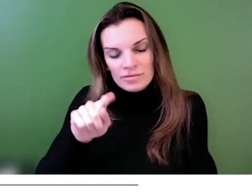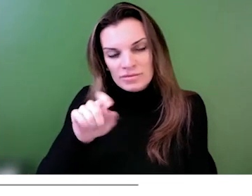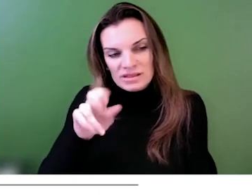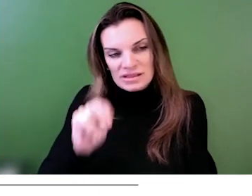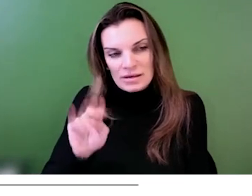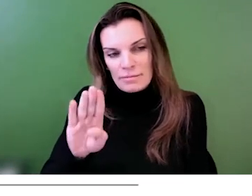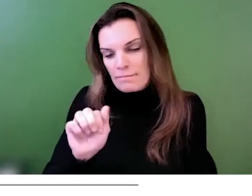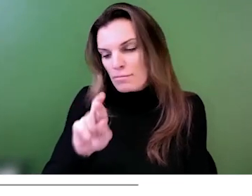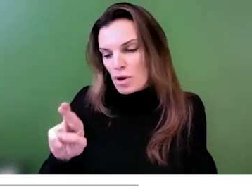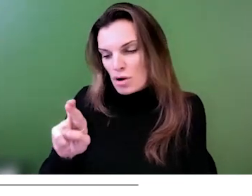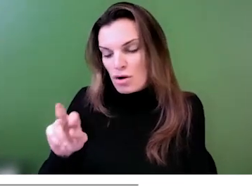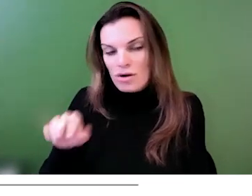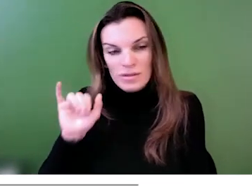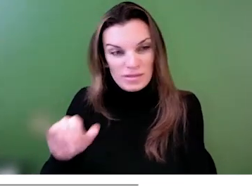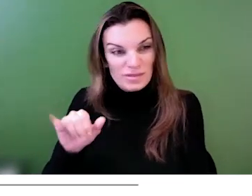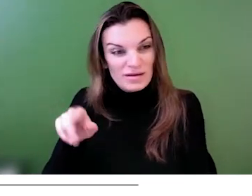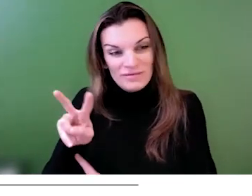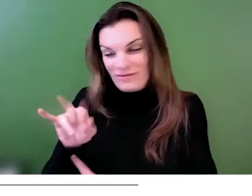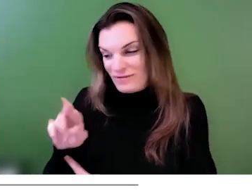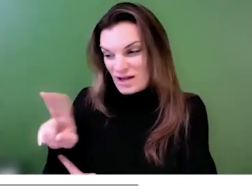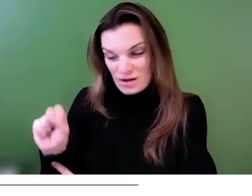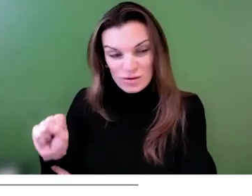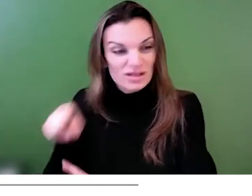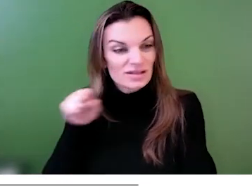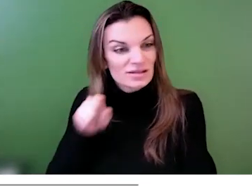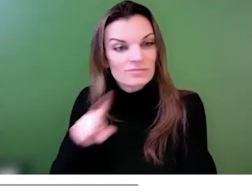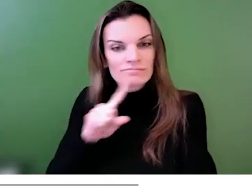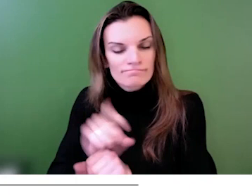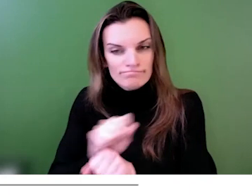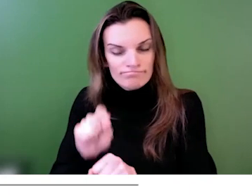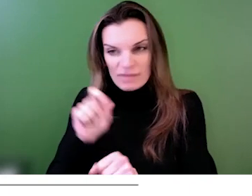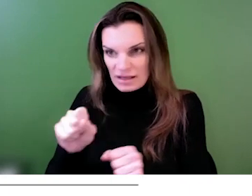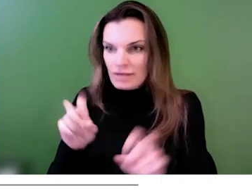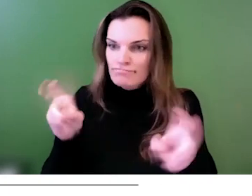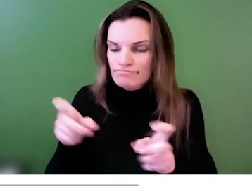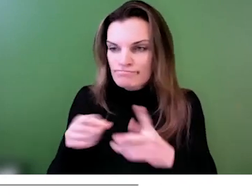virus reactivation so Epstein Barr or EBB also known as mono.